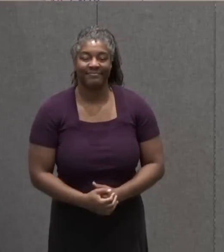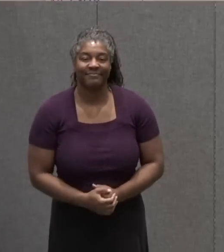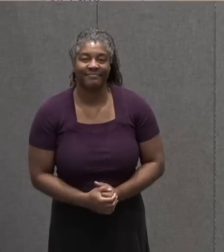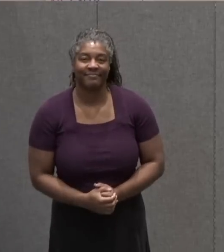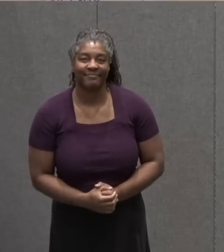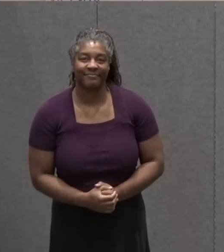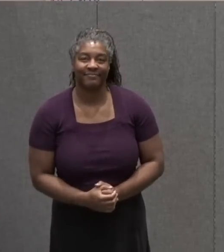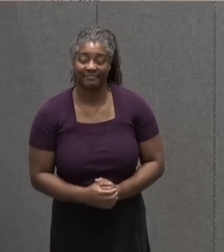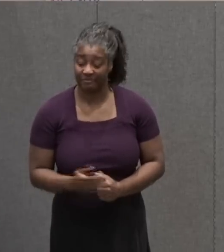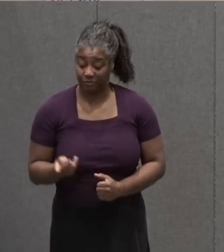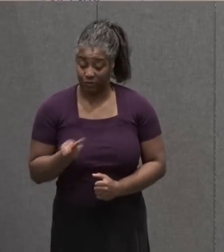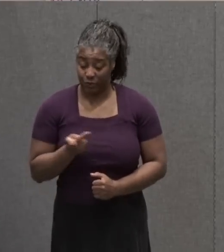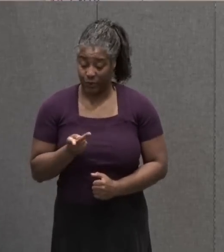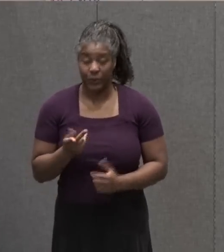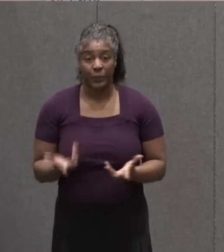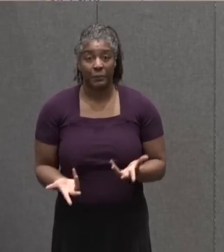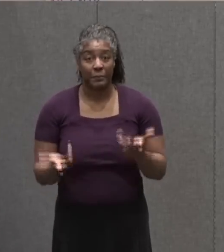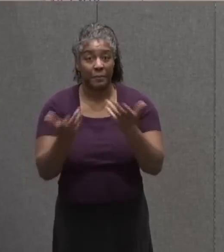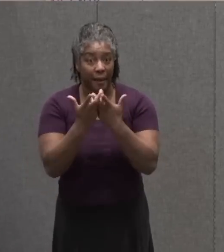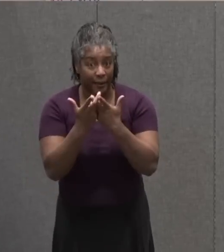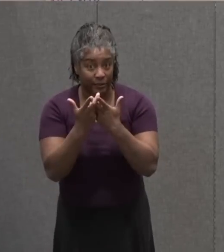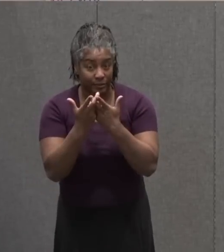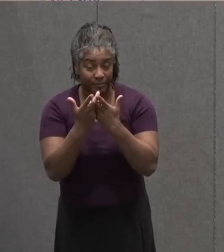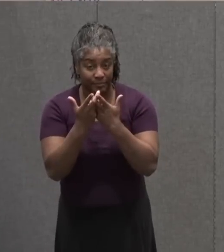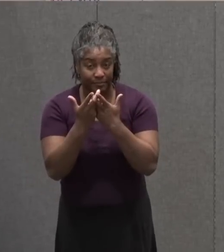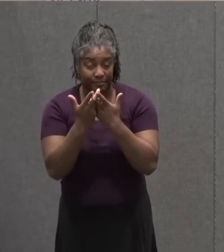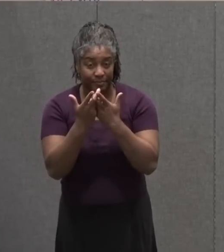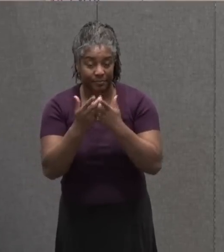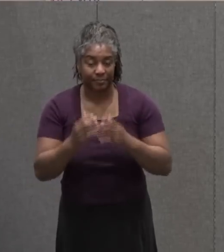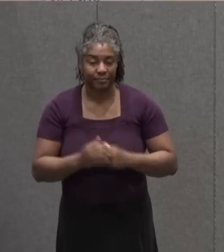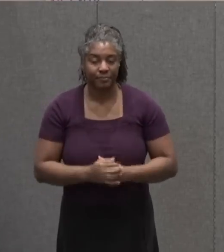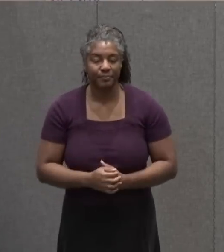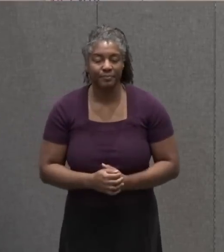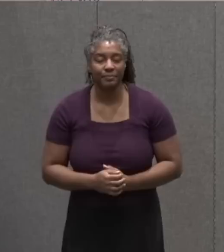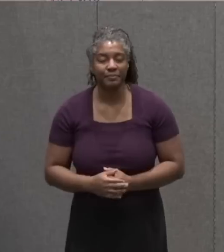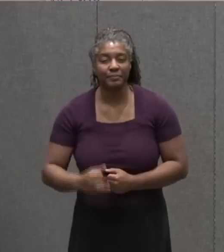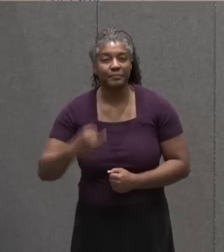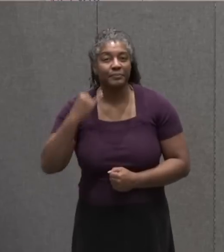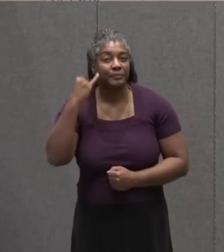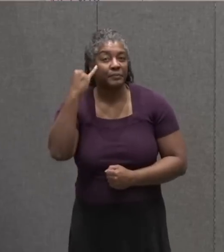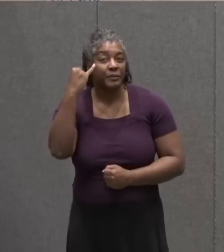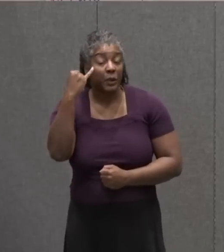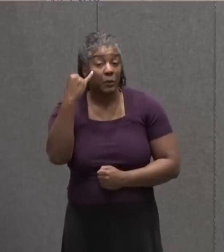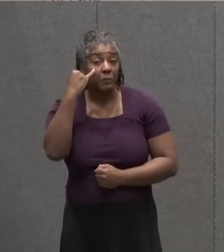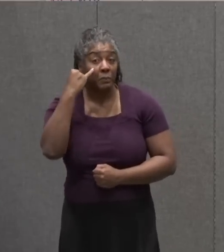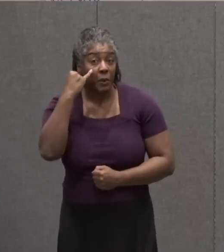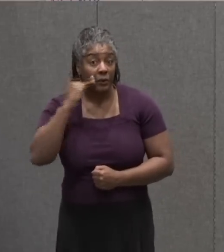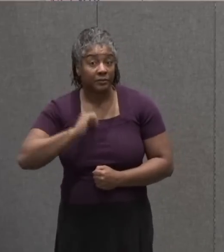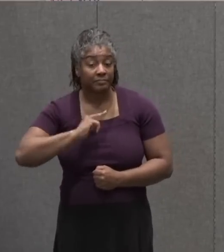Now let's say your turn comes around again. You pick up two more cards